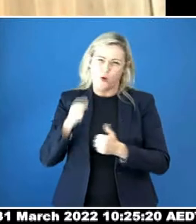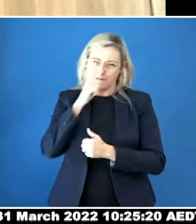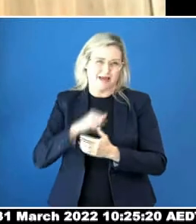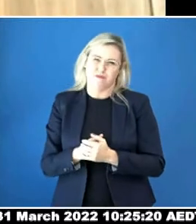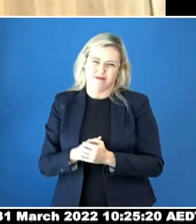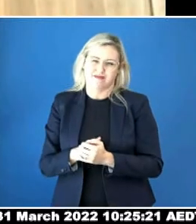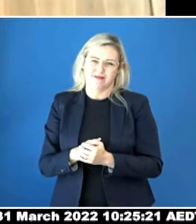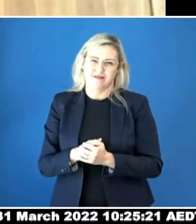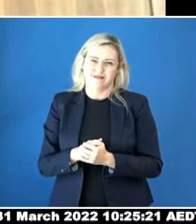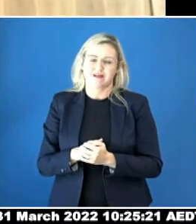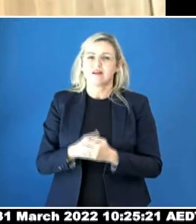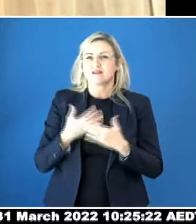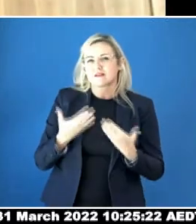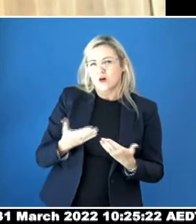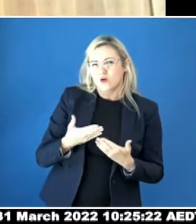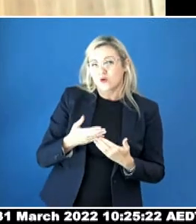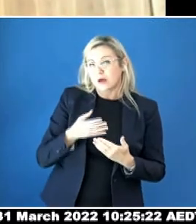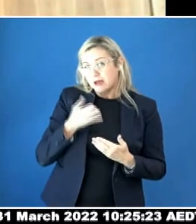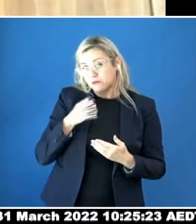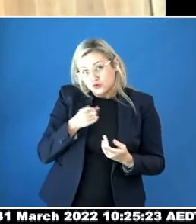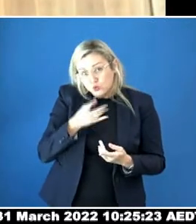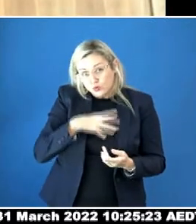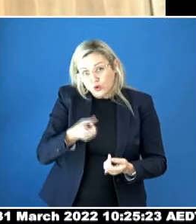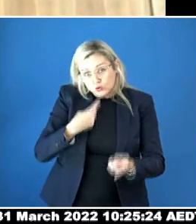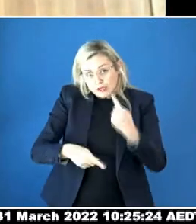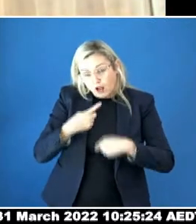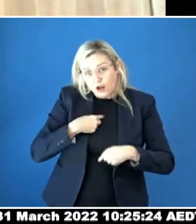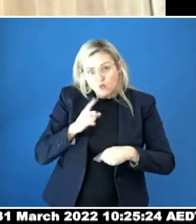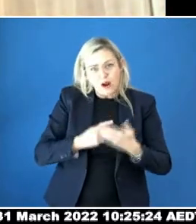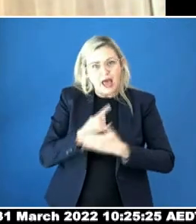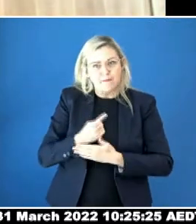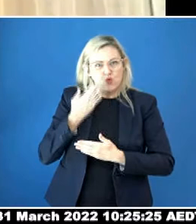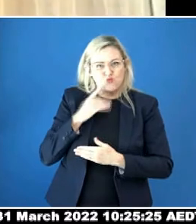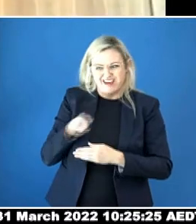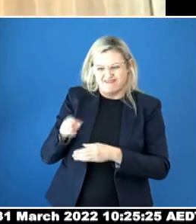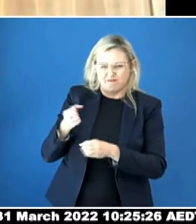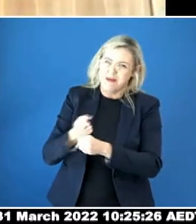anything, about this part - this time in your life when you got involved with the wrong people. What happened?